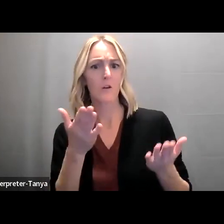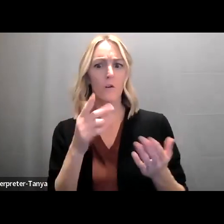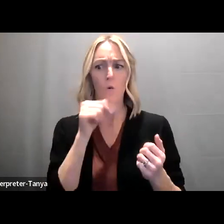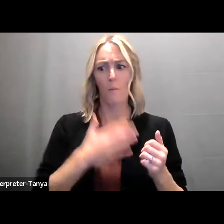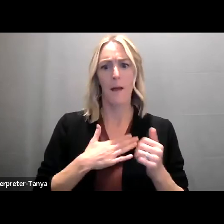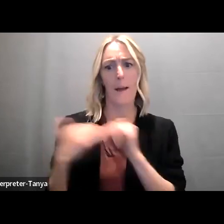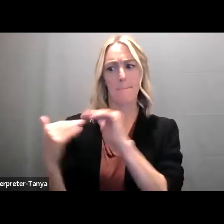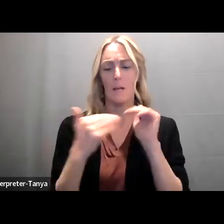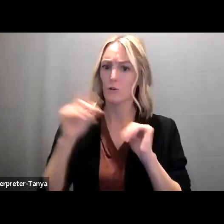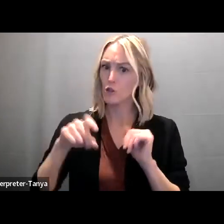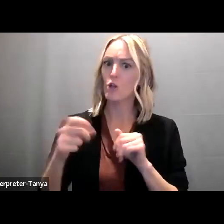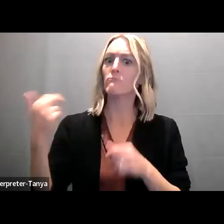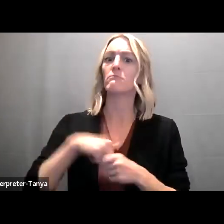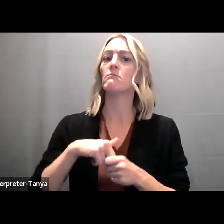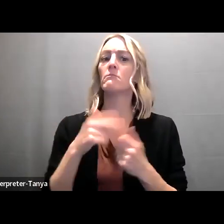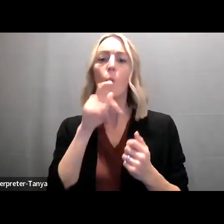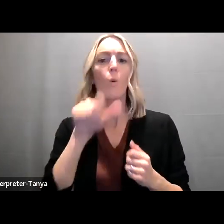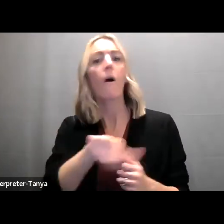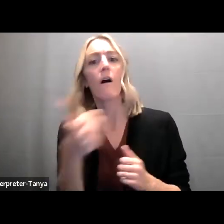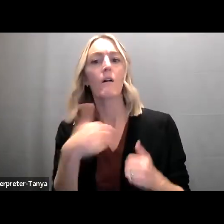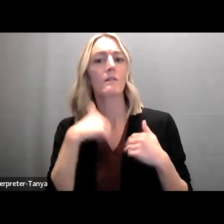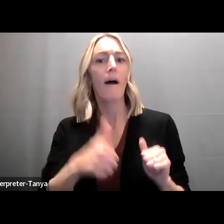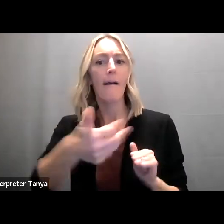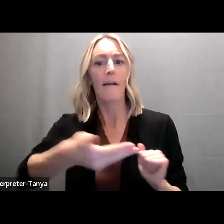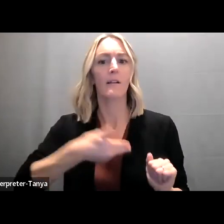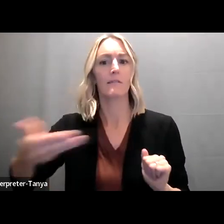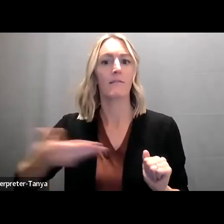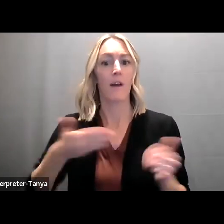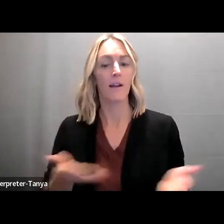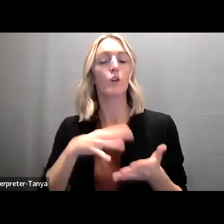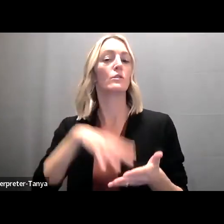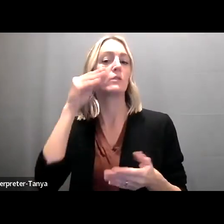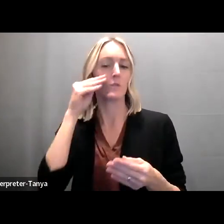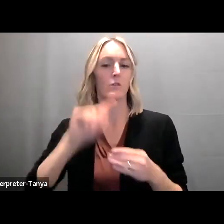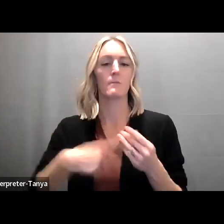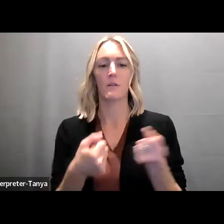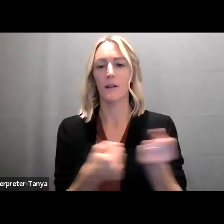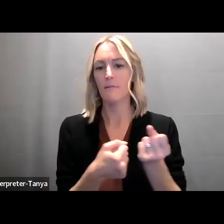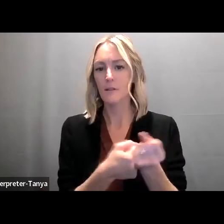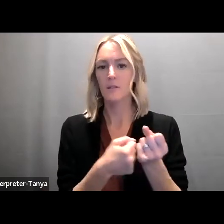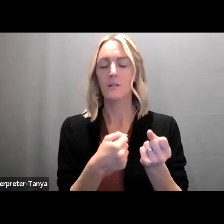Who else can I help get here in this space to learn about the advocacy or the information